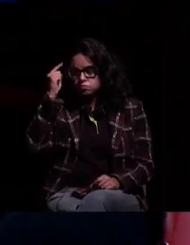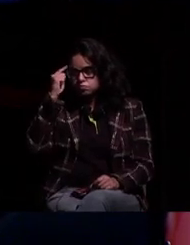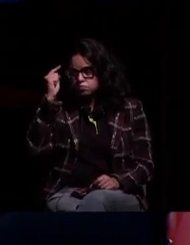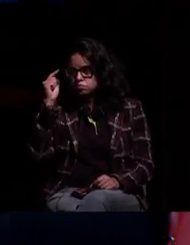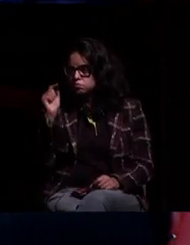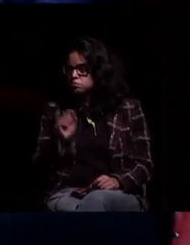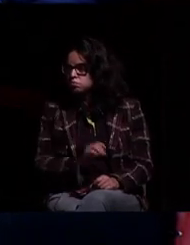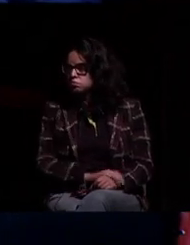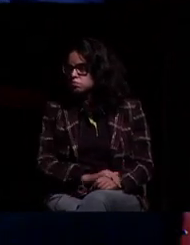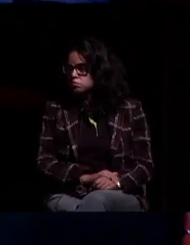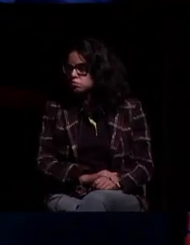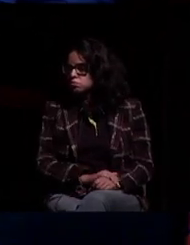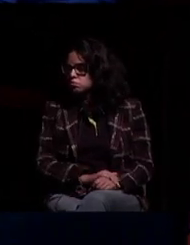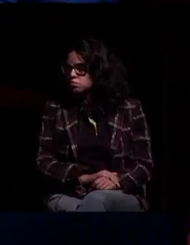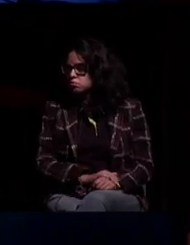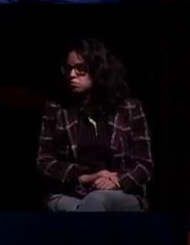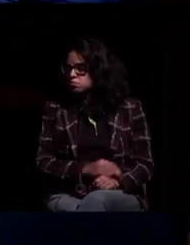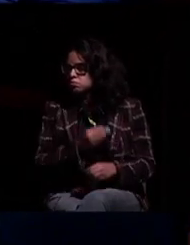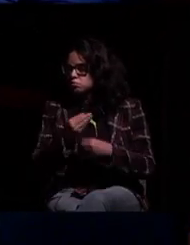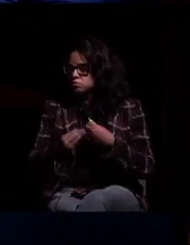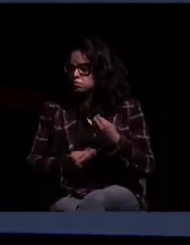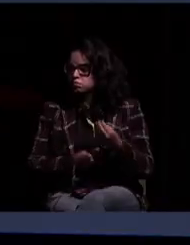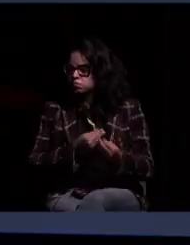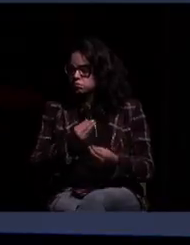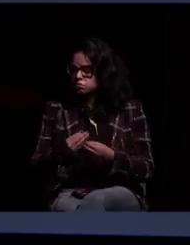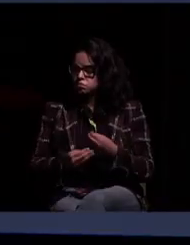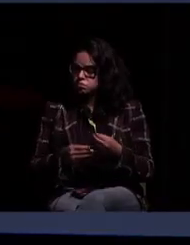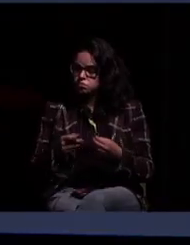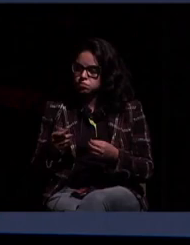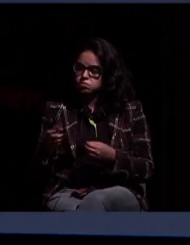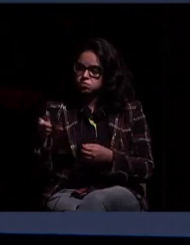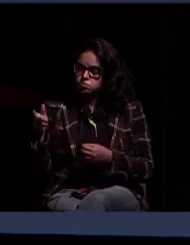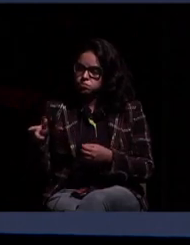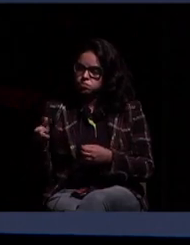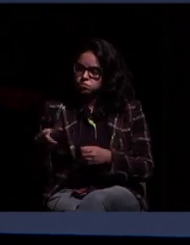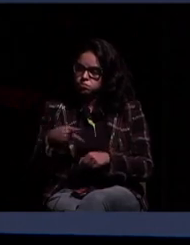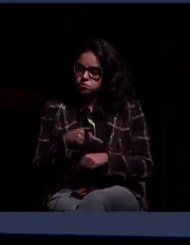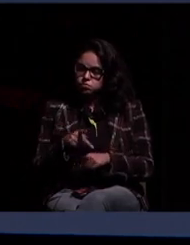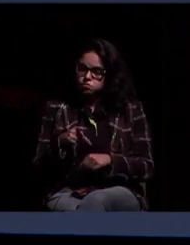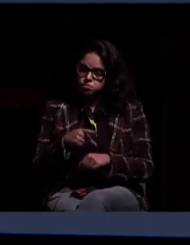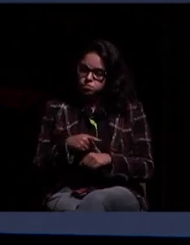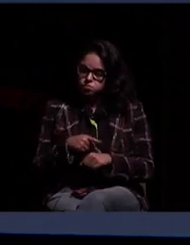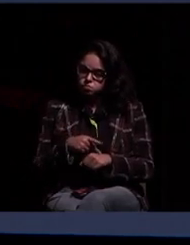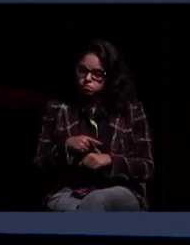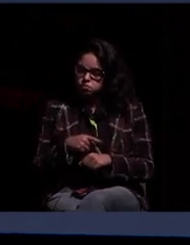The foreigner, in a precarious situation,